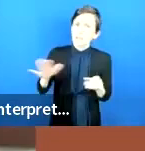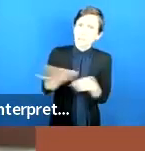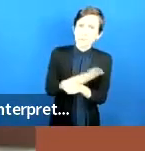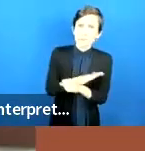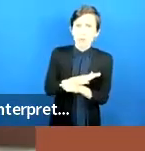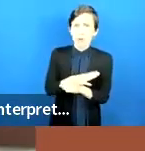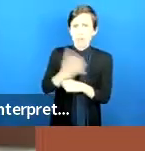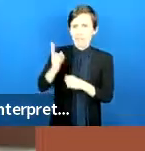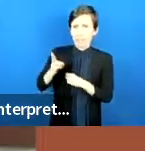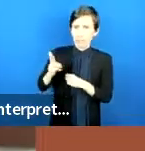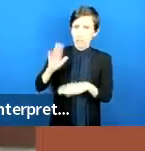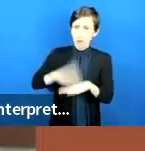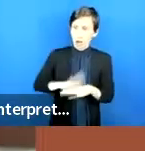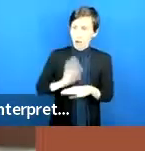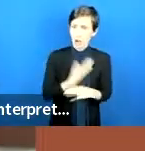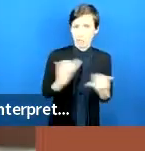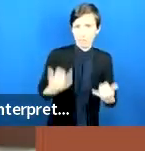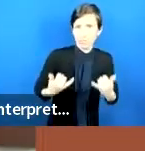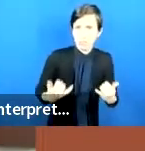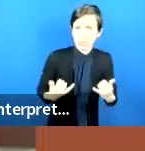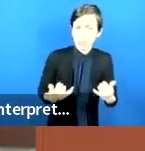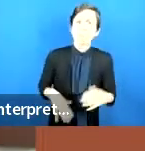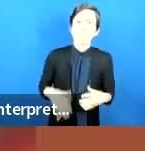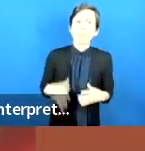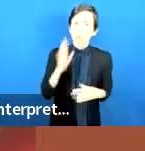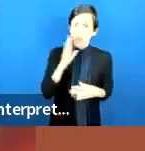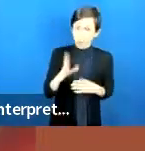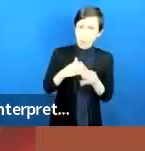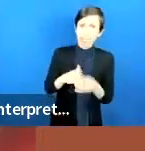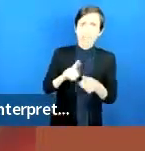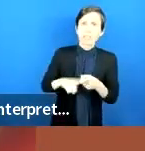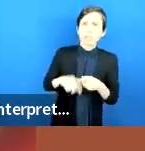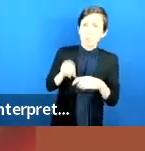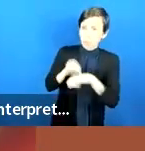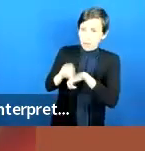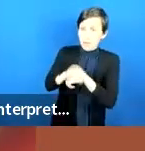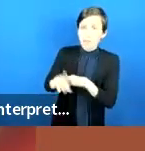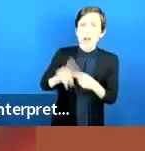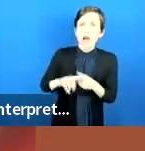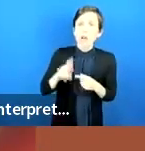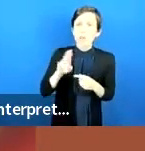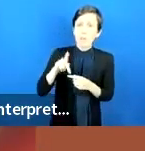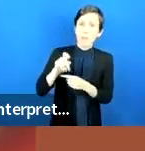and our work will lead to recommendations for reparative actions to change our future.